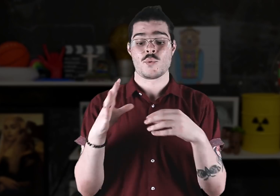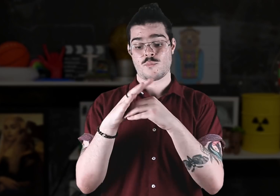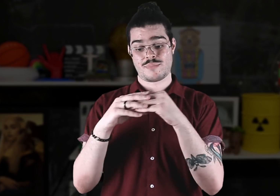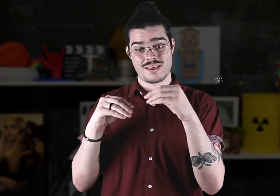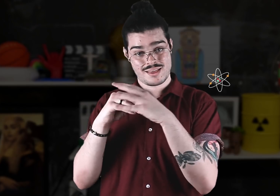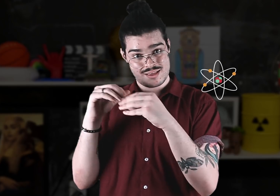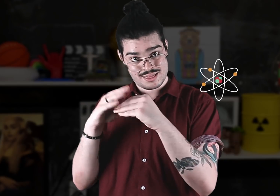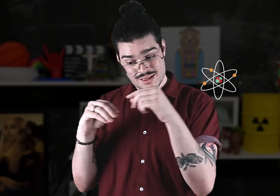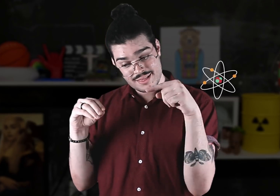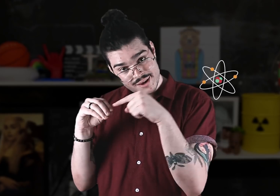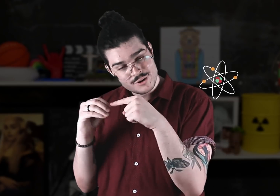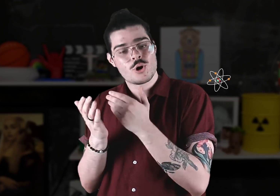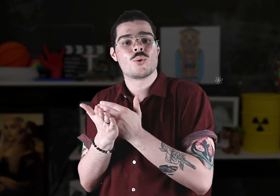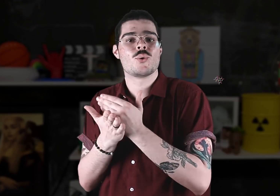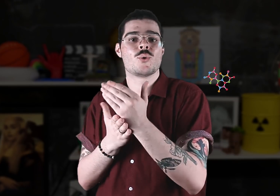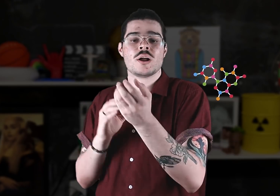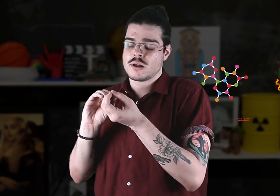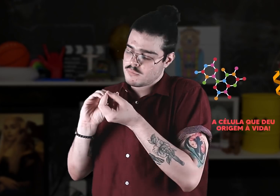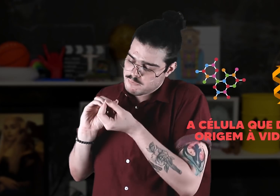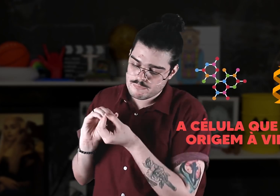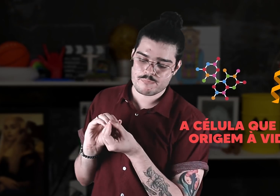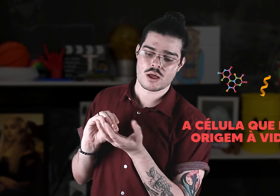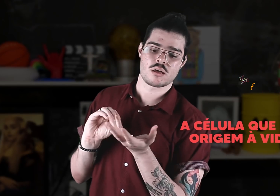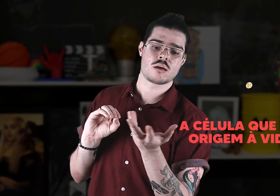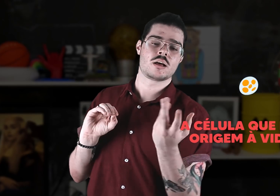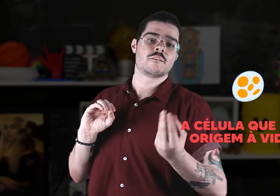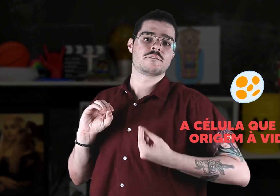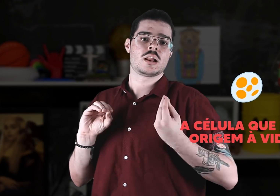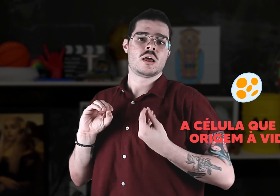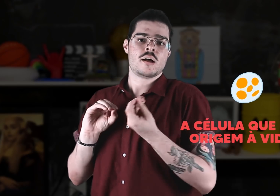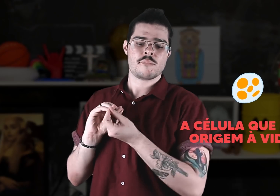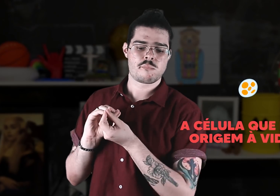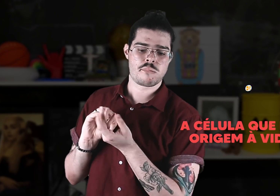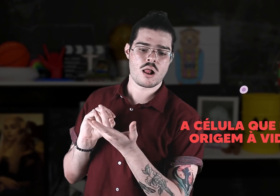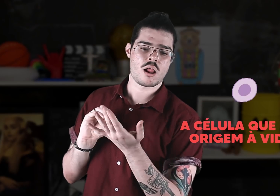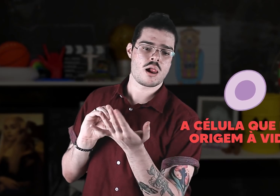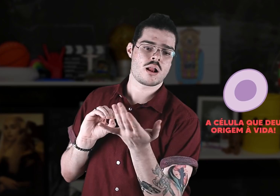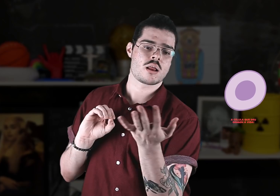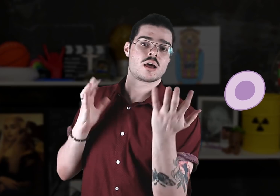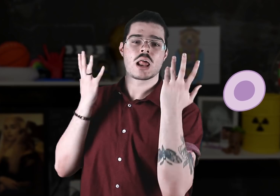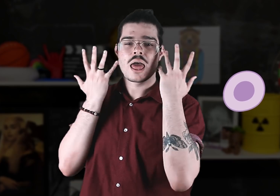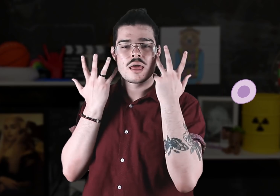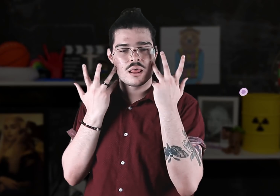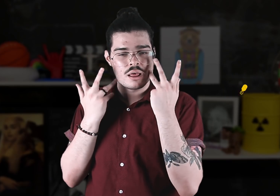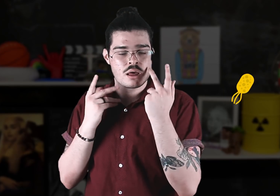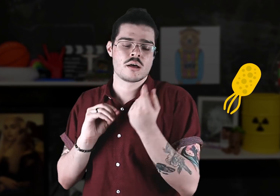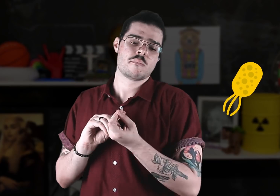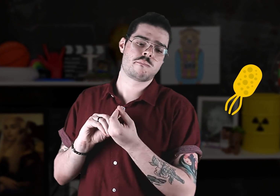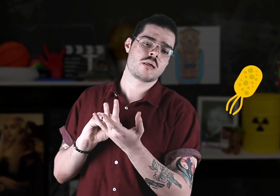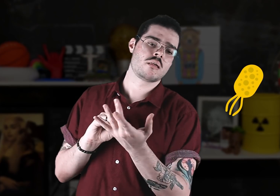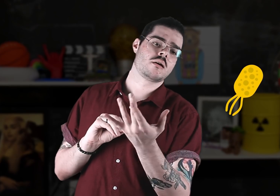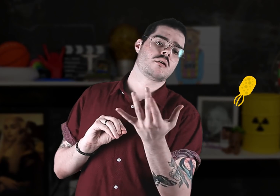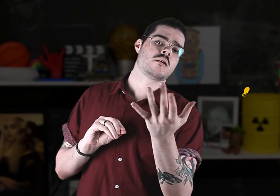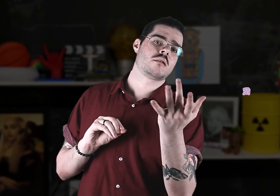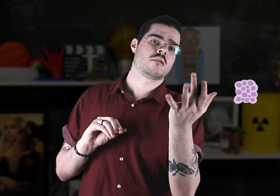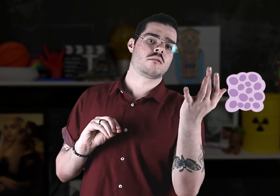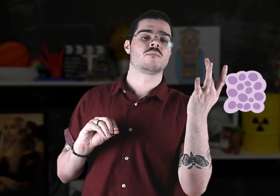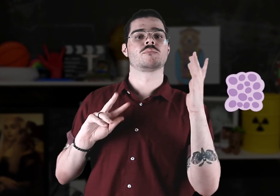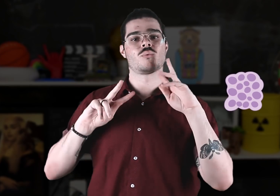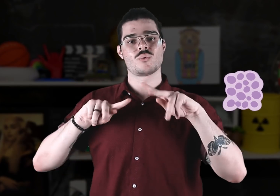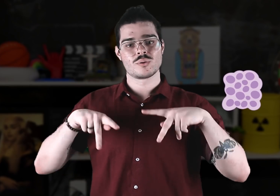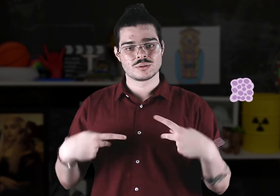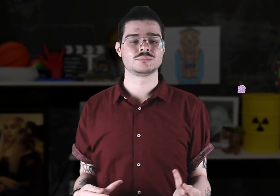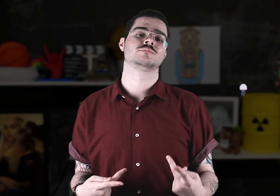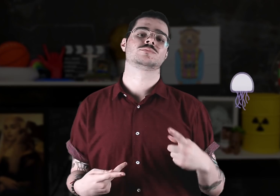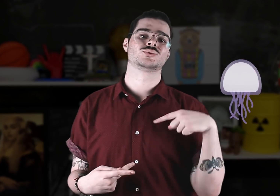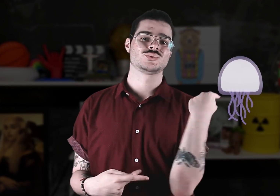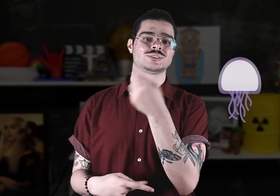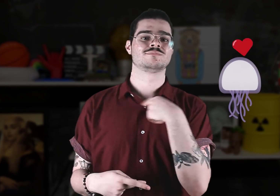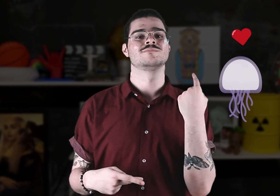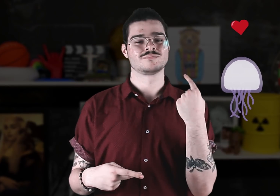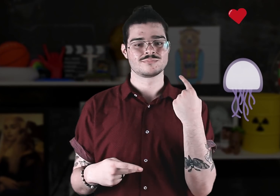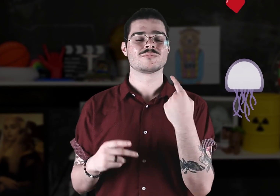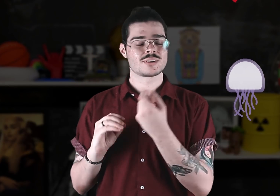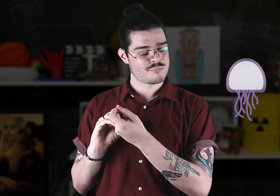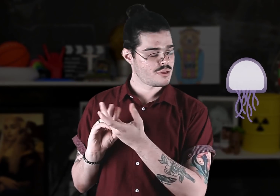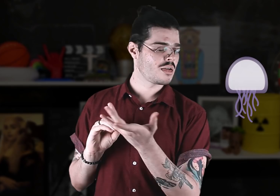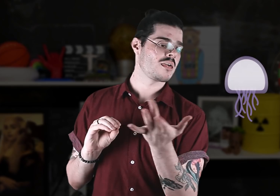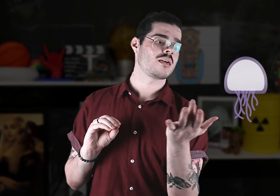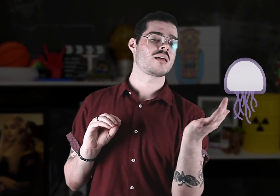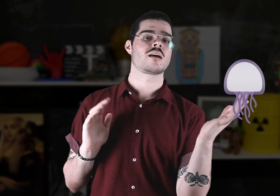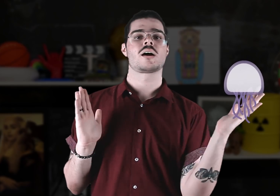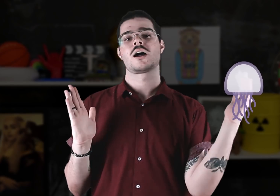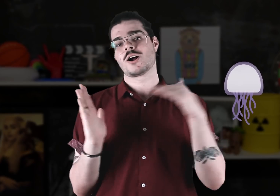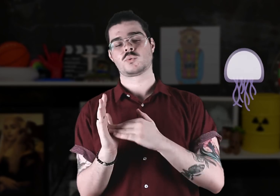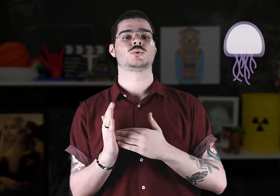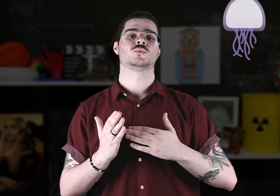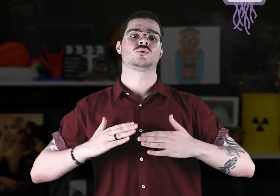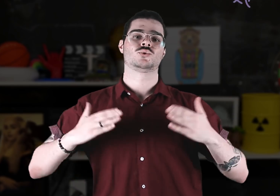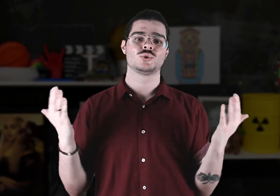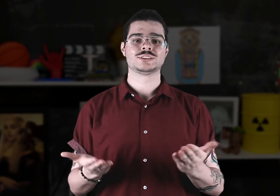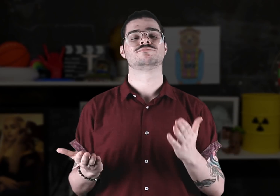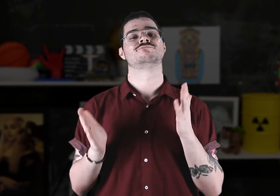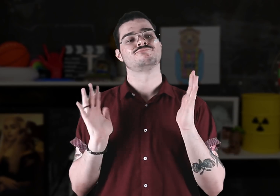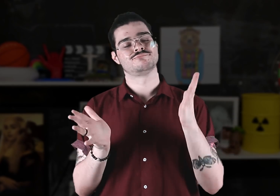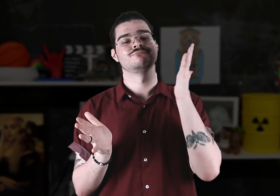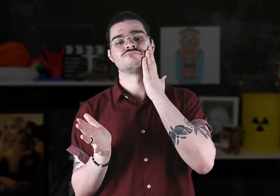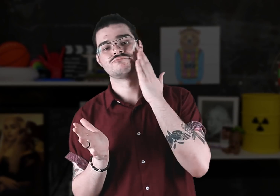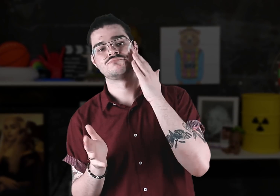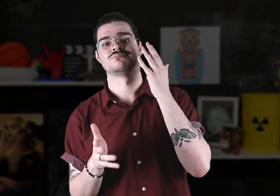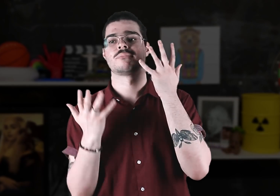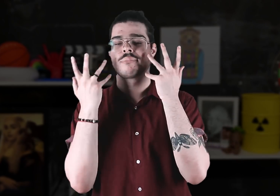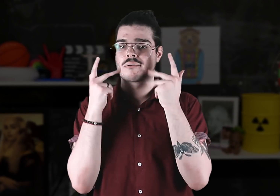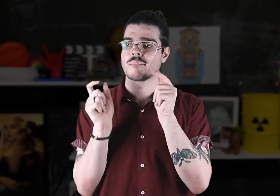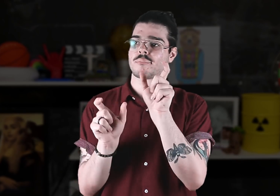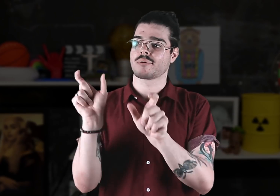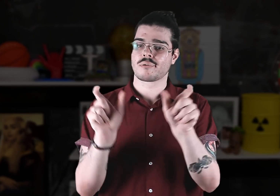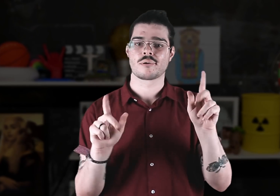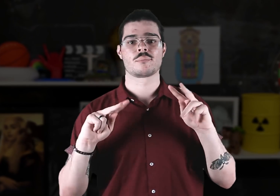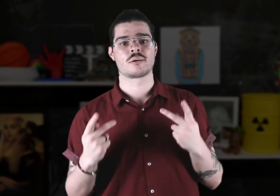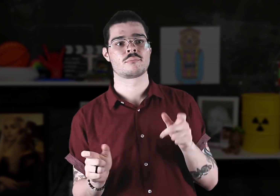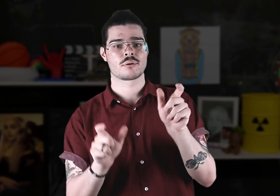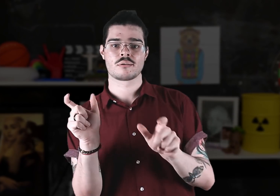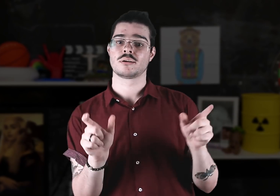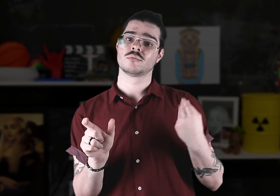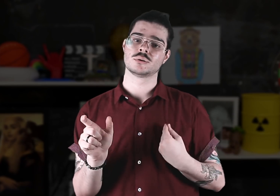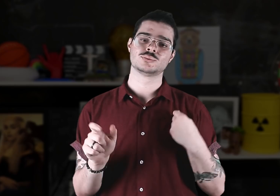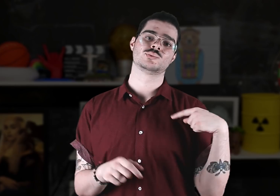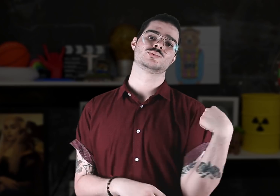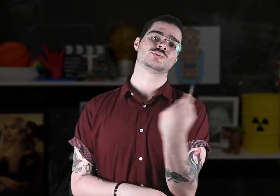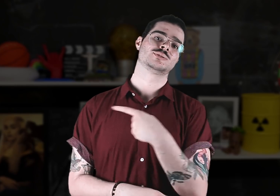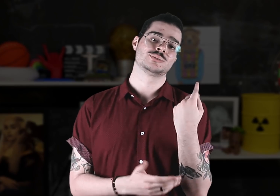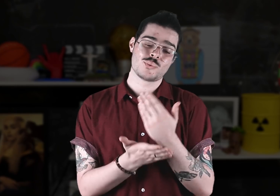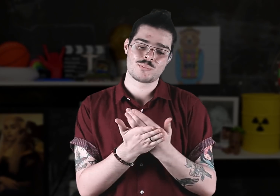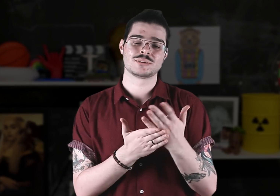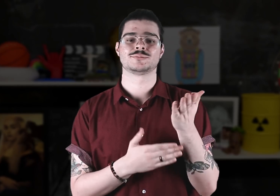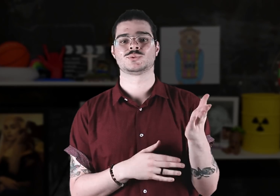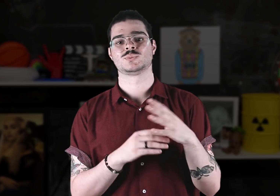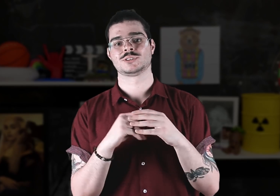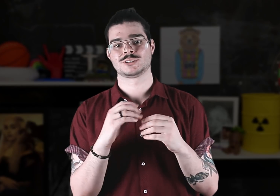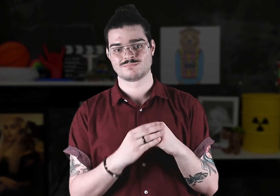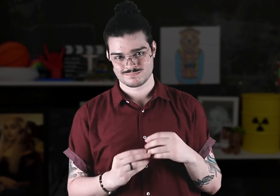It was the cell that gave rise to all the animals and human beings that we know today!